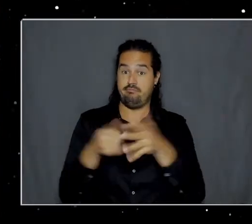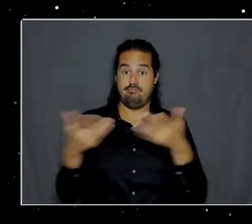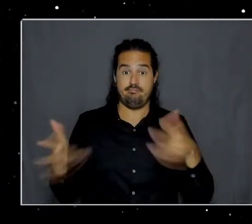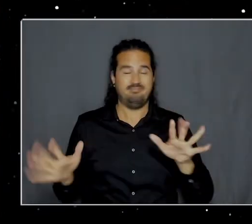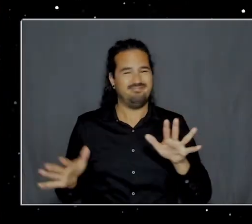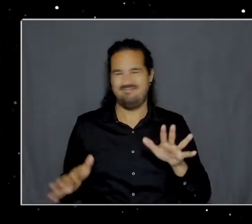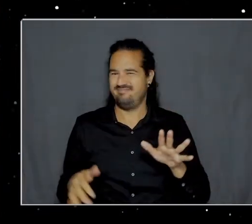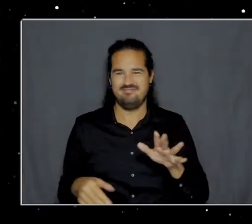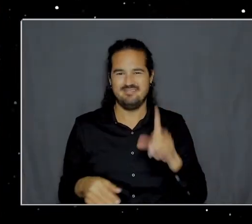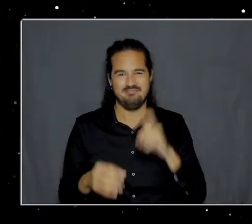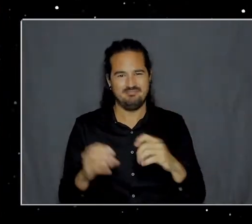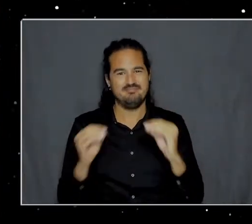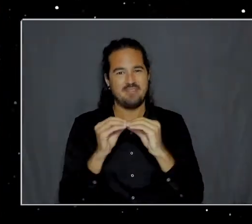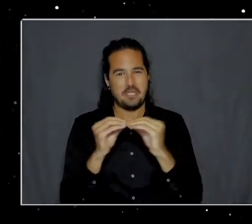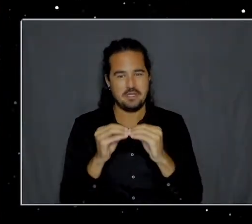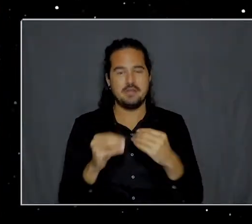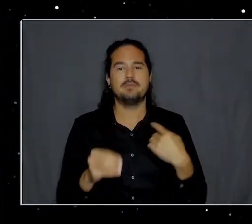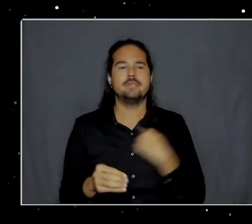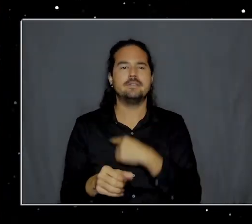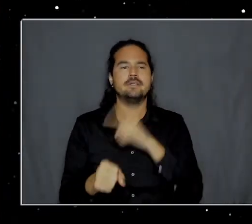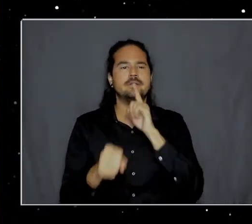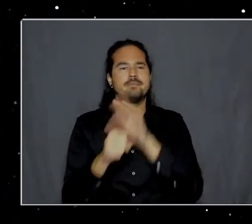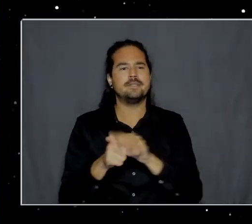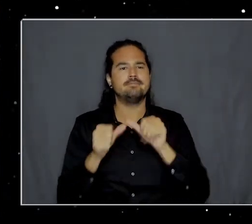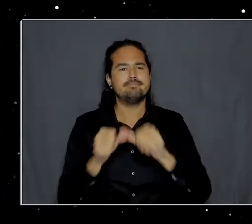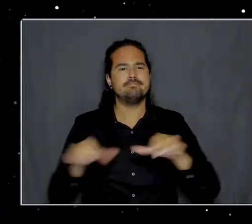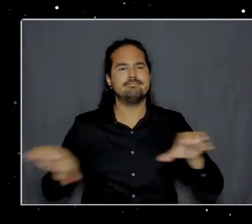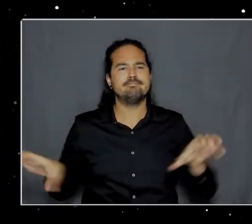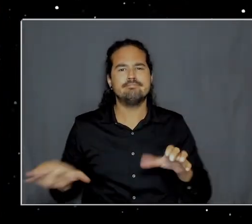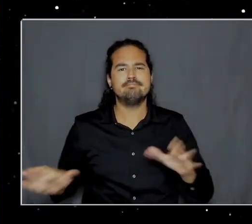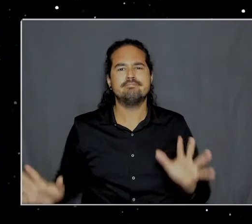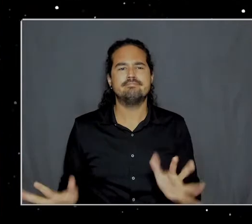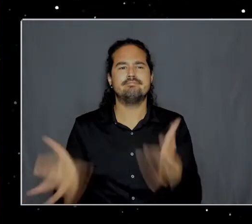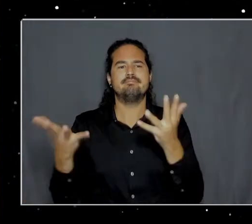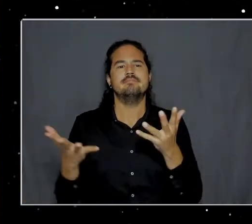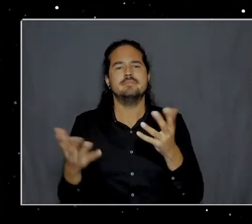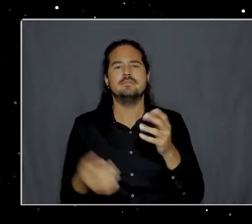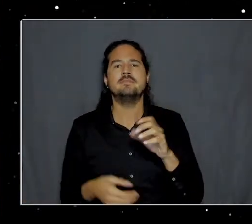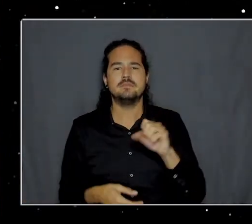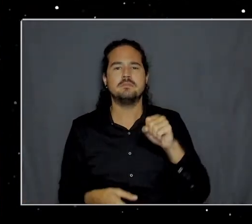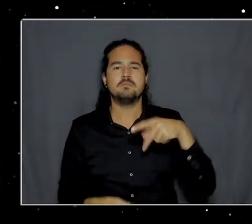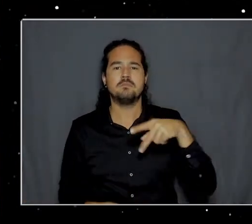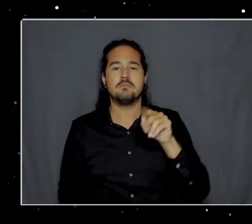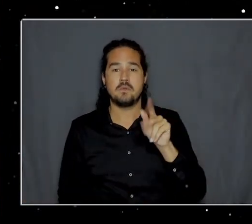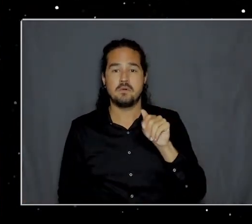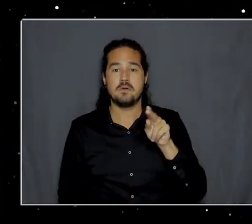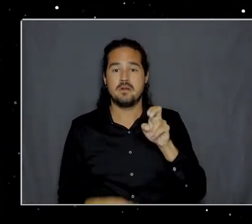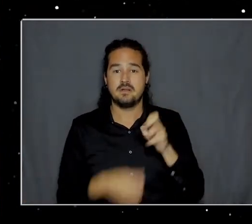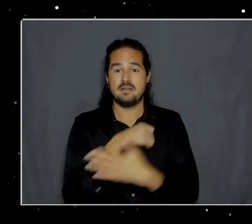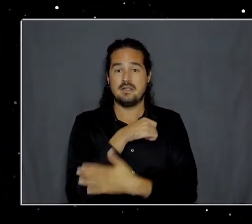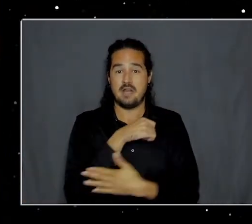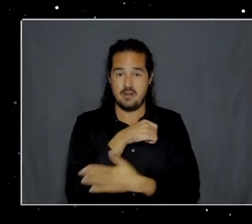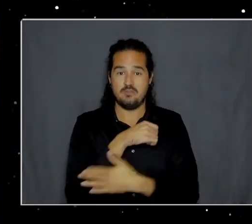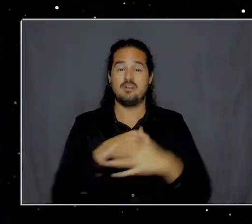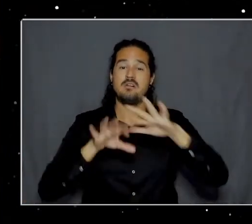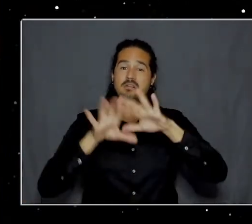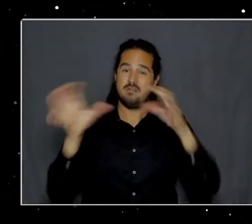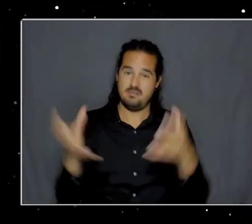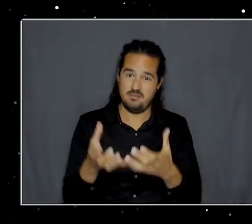OCCUPY. WE COMMIT TO CENTERING THE VOICES, LEADERSHIP, AND SOLUTIONS OF INDIGENOUS PEOPLES